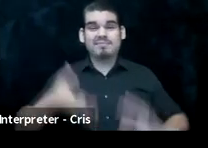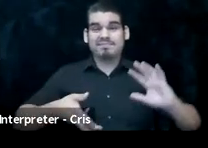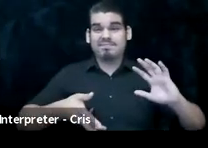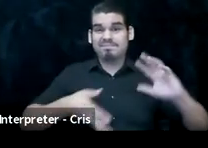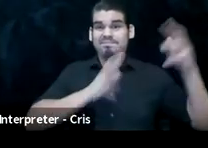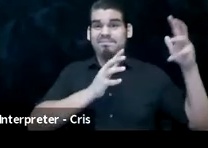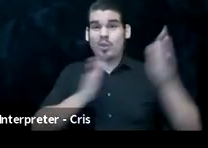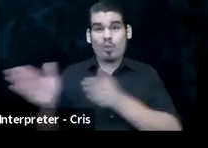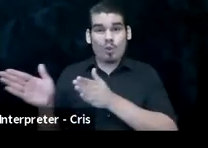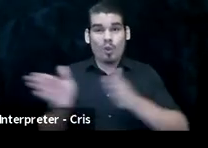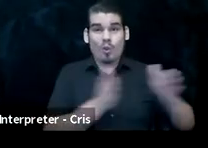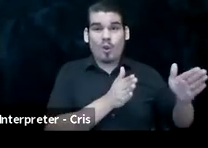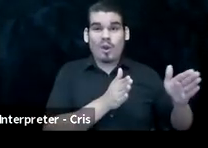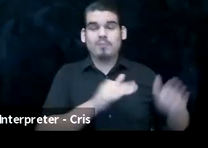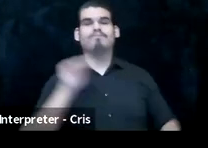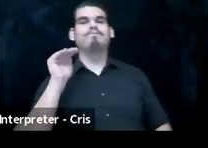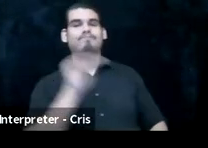Katherine Squire: No, no Toronto genuinely give me another example.